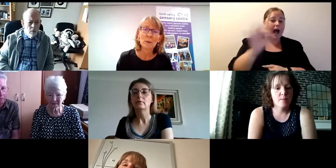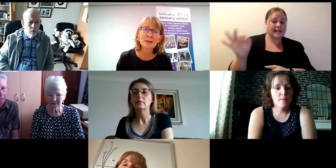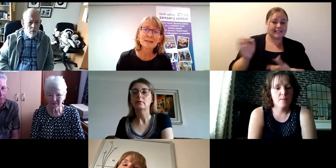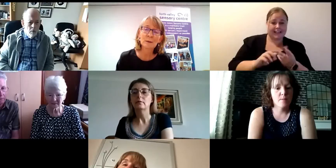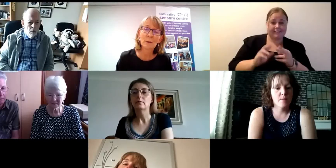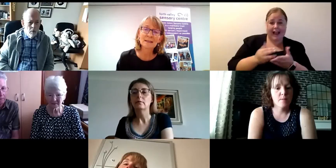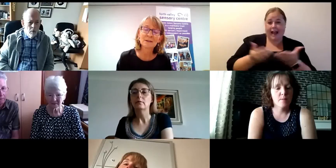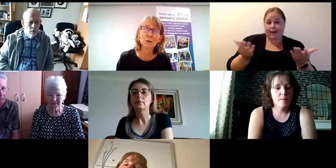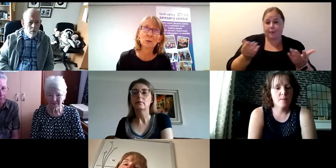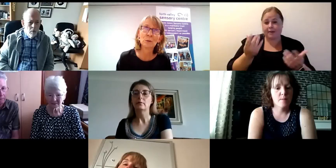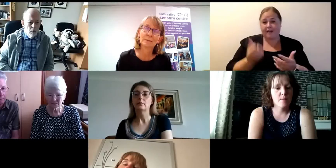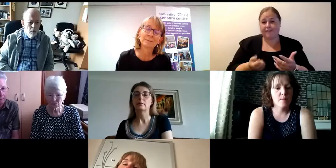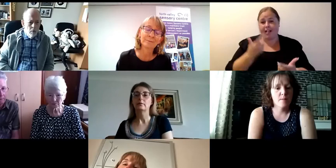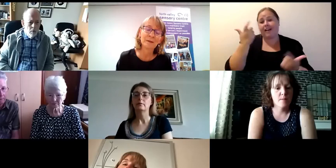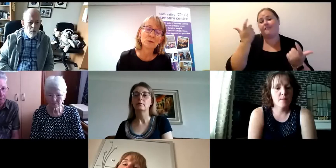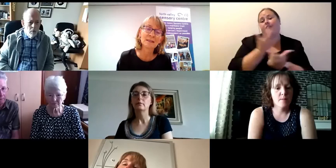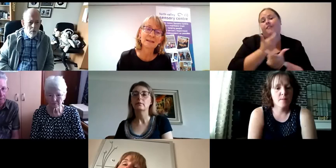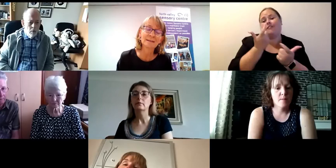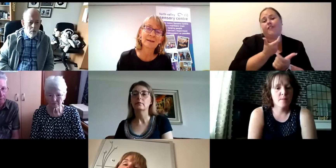What's the most odd question you've been asked or the funniest?